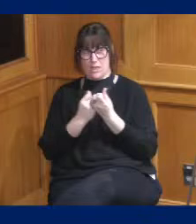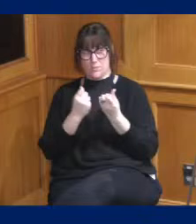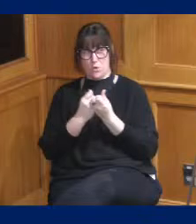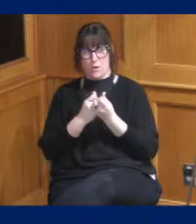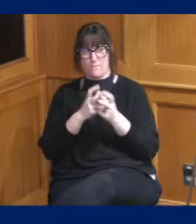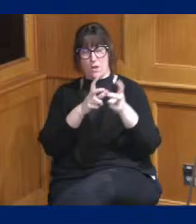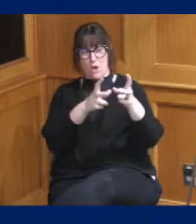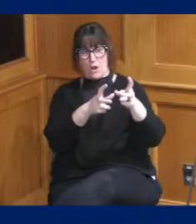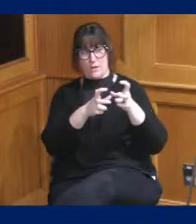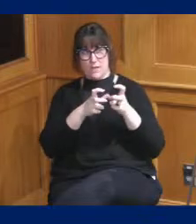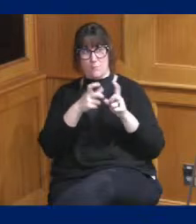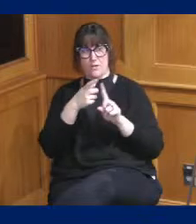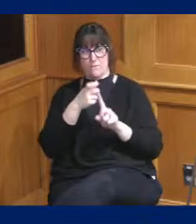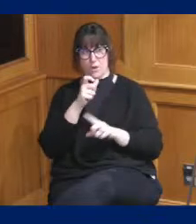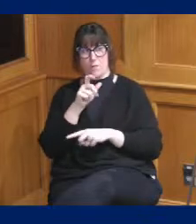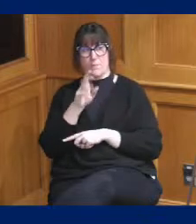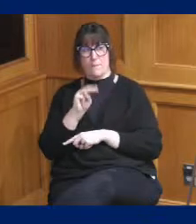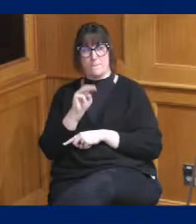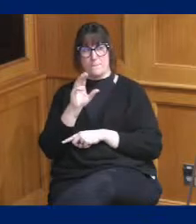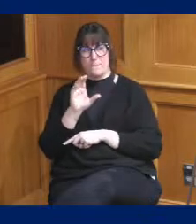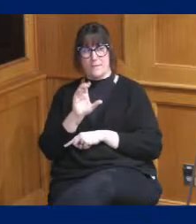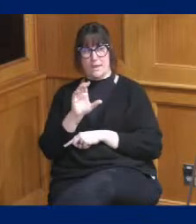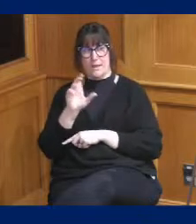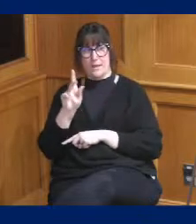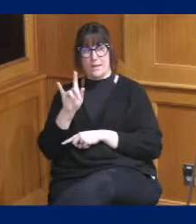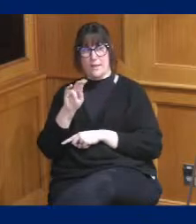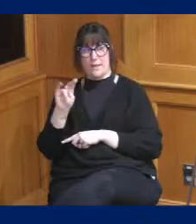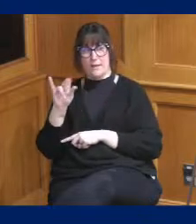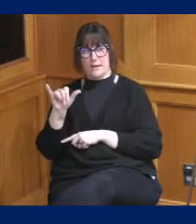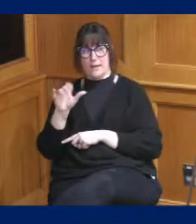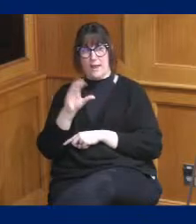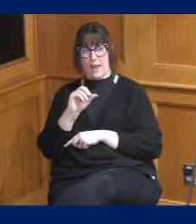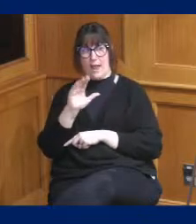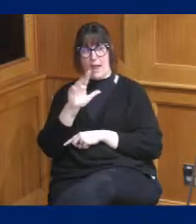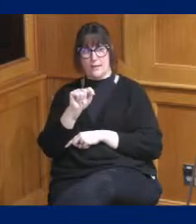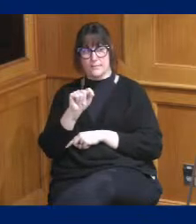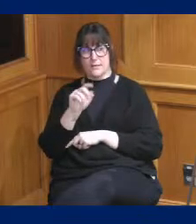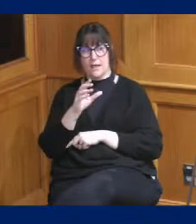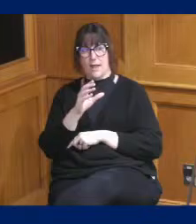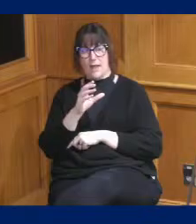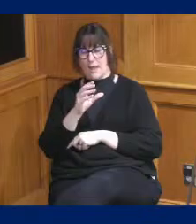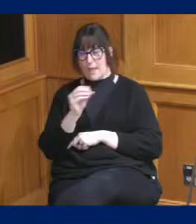mckin vento act as well as the code of federal regulations both the mckin vento Supportive